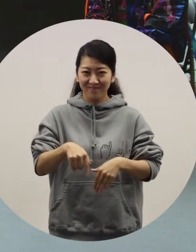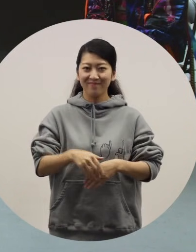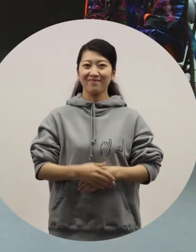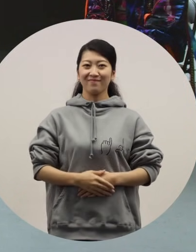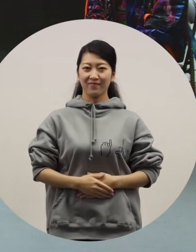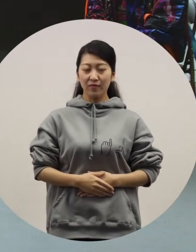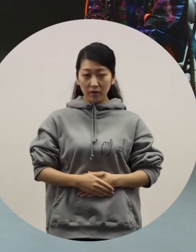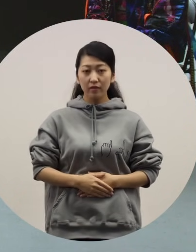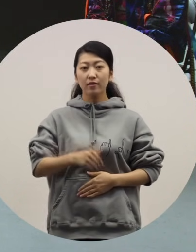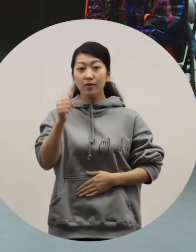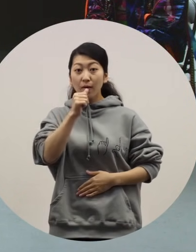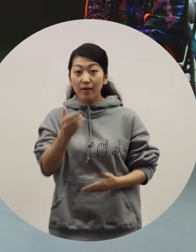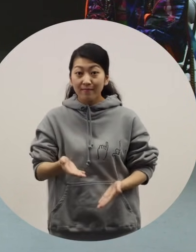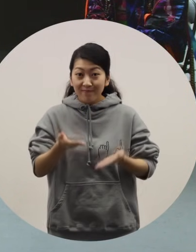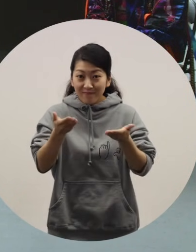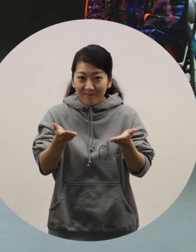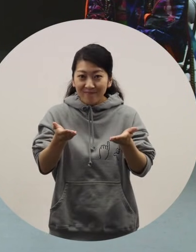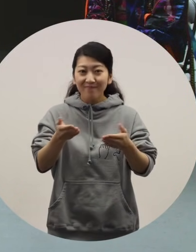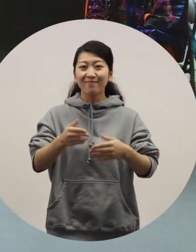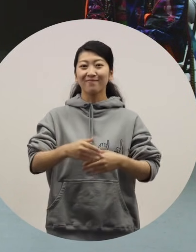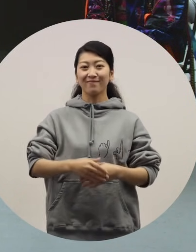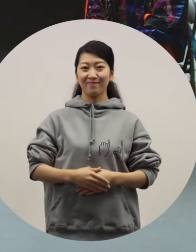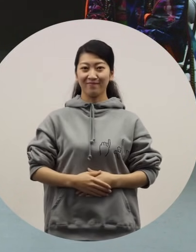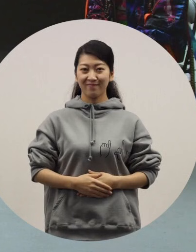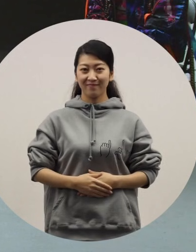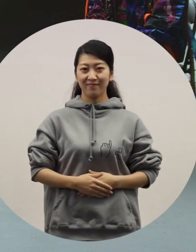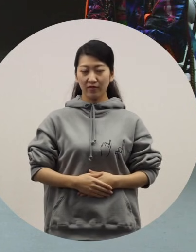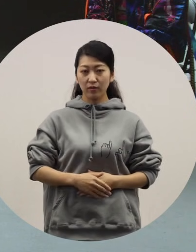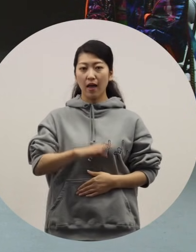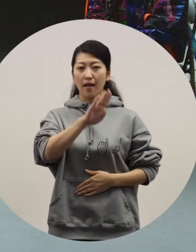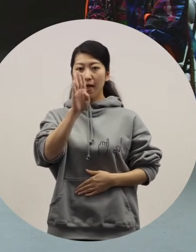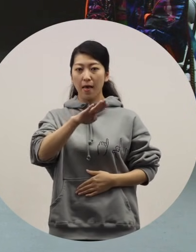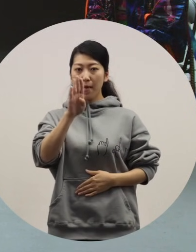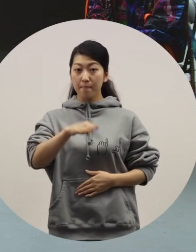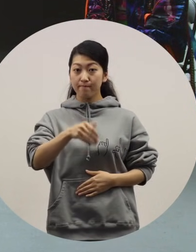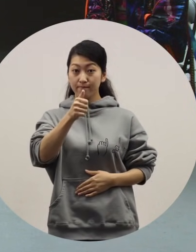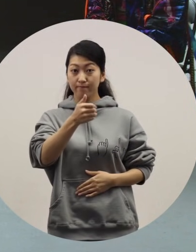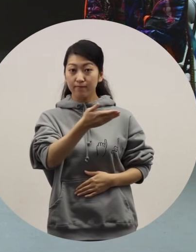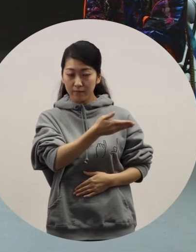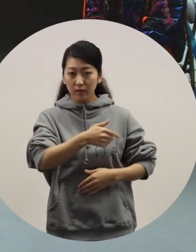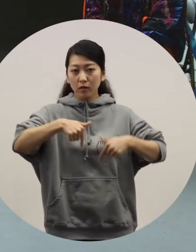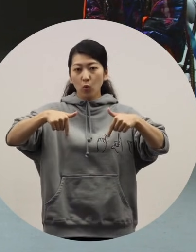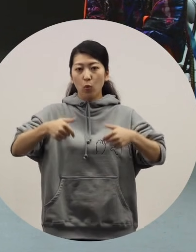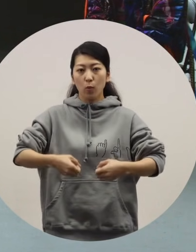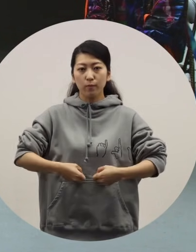I'd like to introduce the interviewees. On my far left is GenGen from Kyoto.